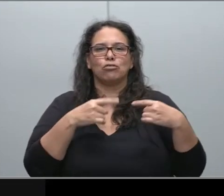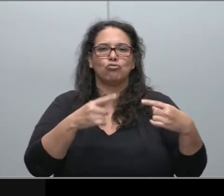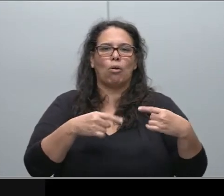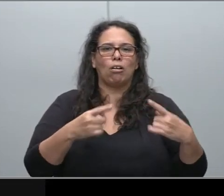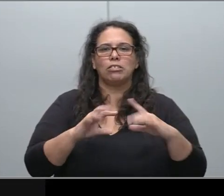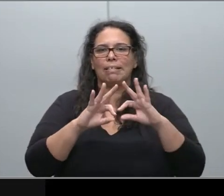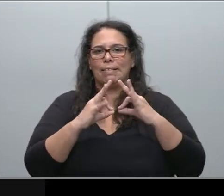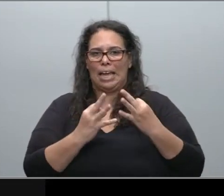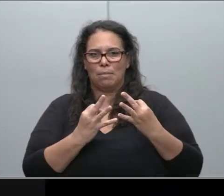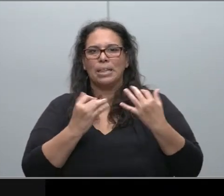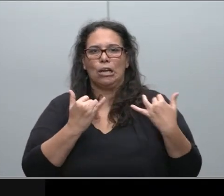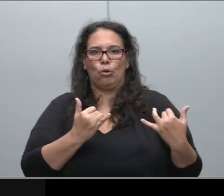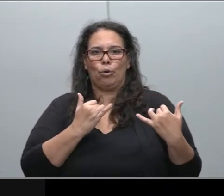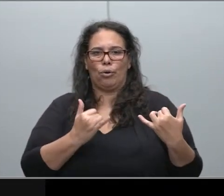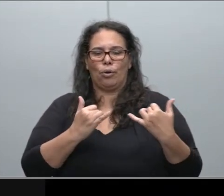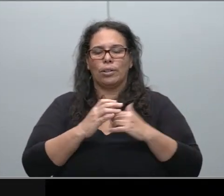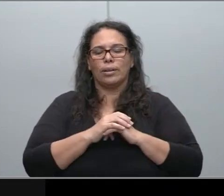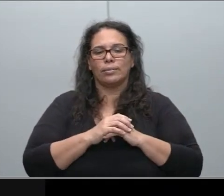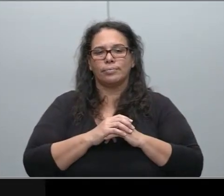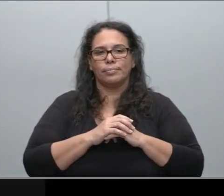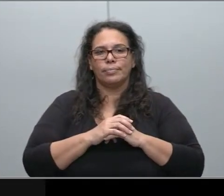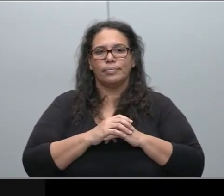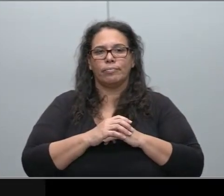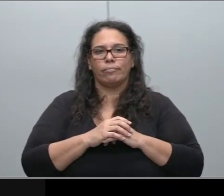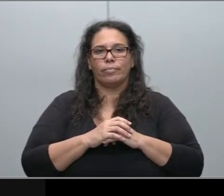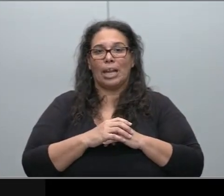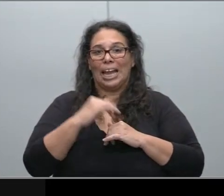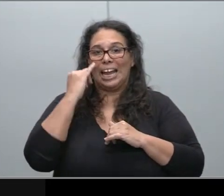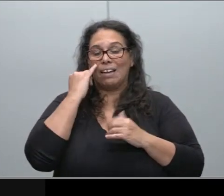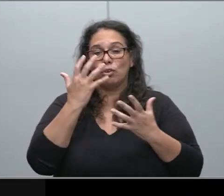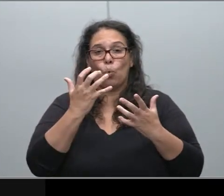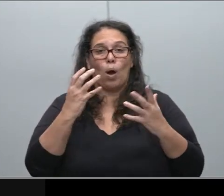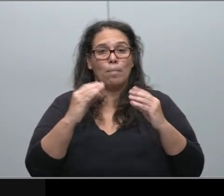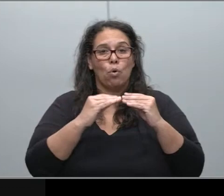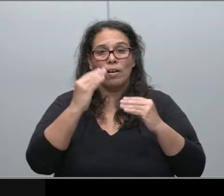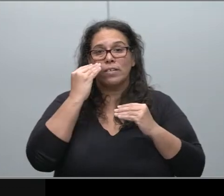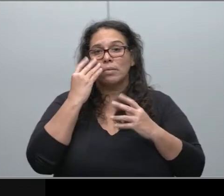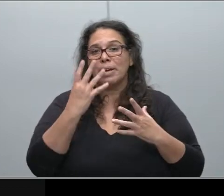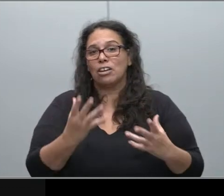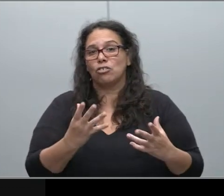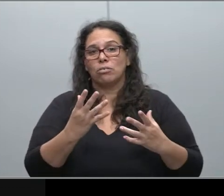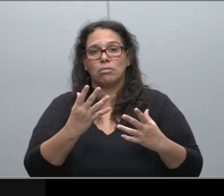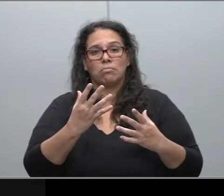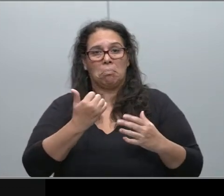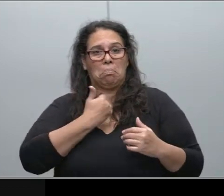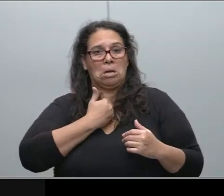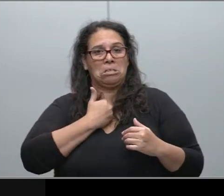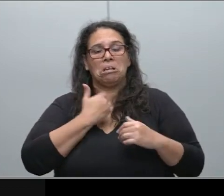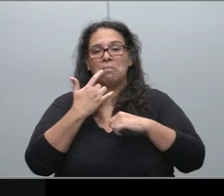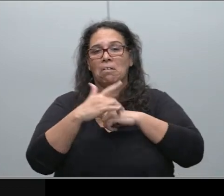So if you feel that right now, you wanna talk about what academic supports would be most effective,